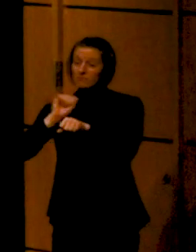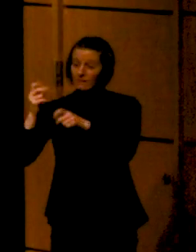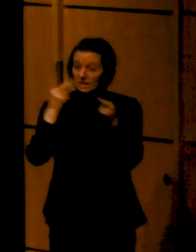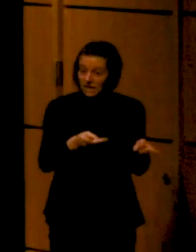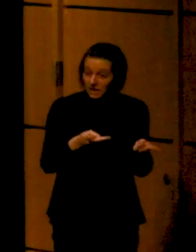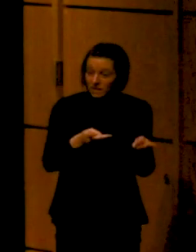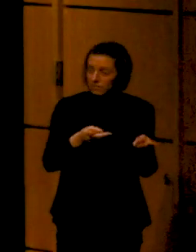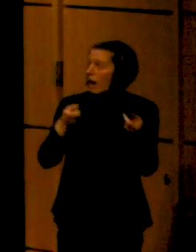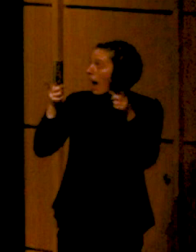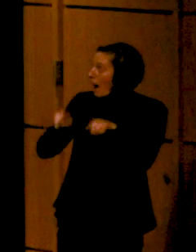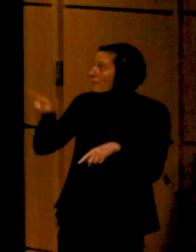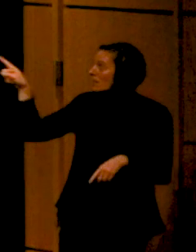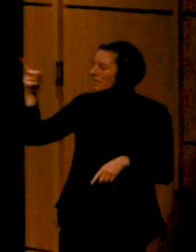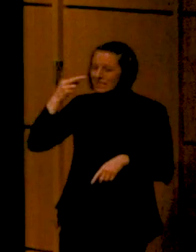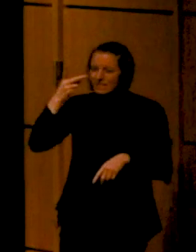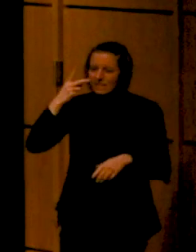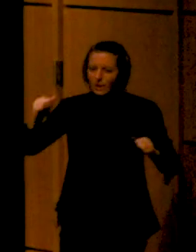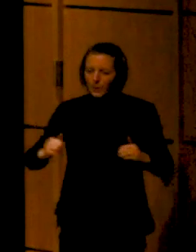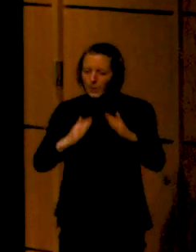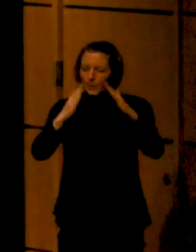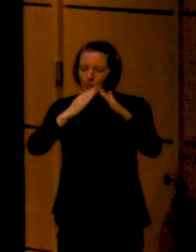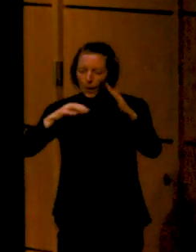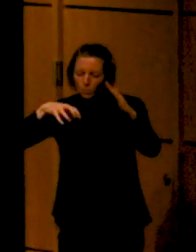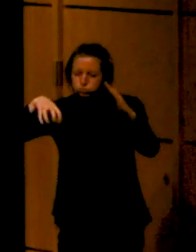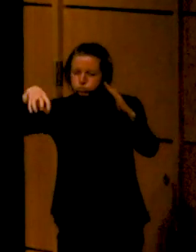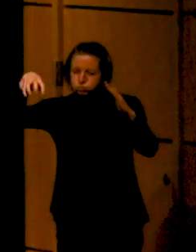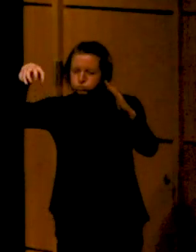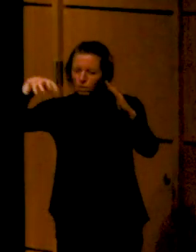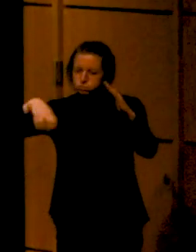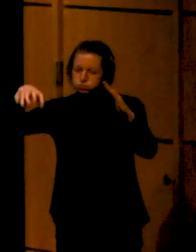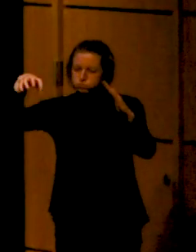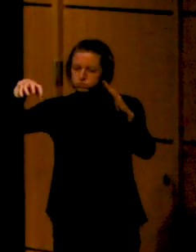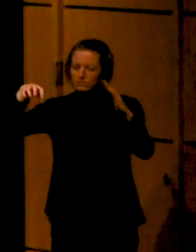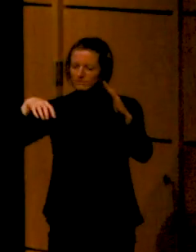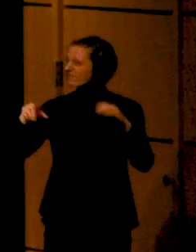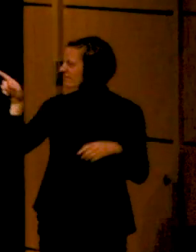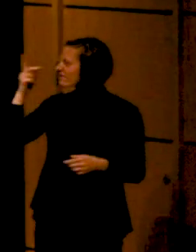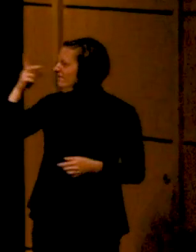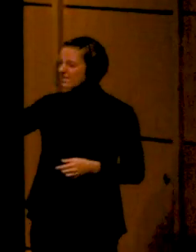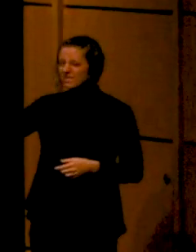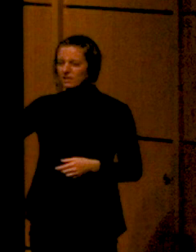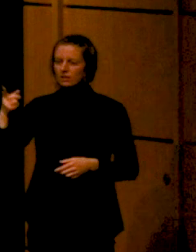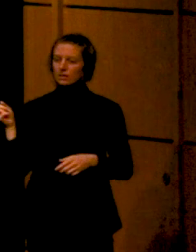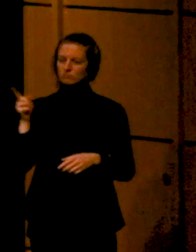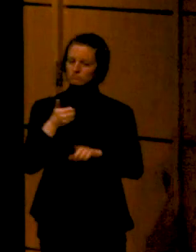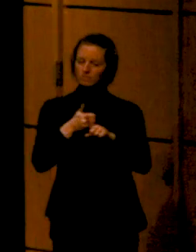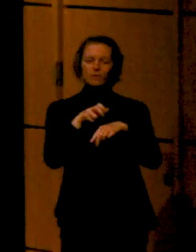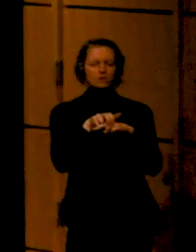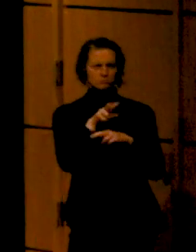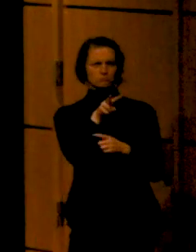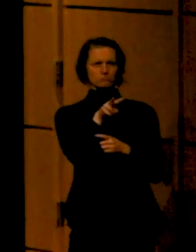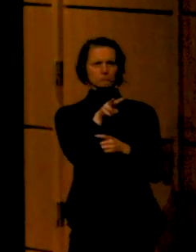the volcano venting or smoke and ash off from the north side.